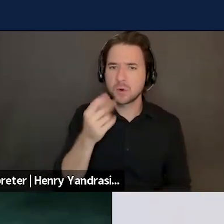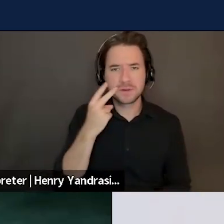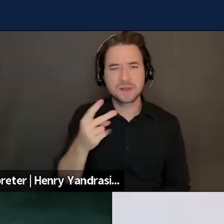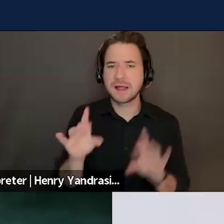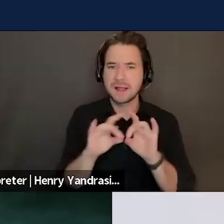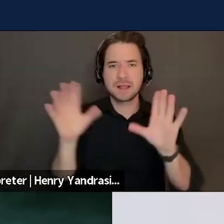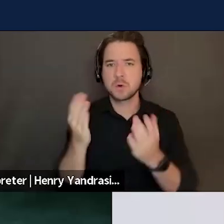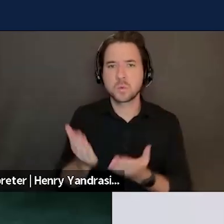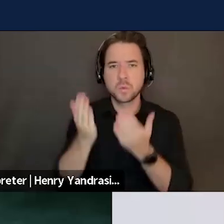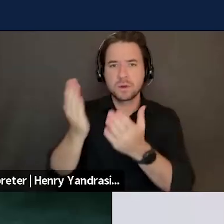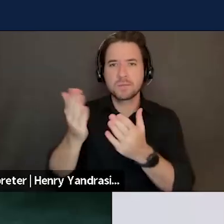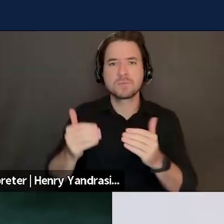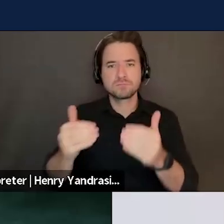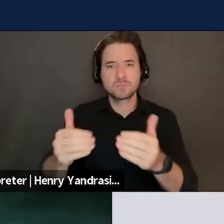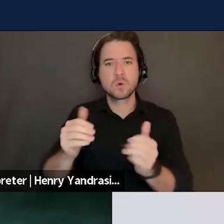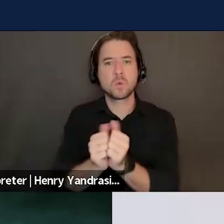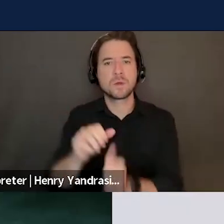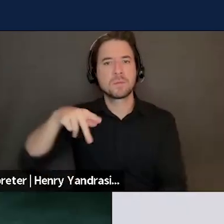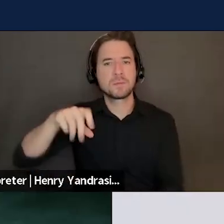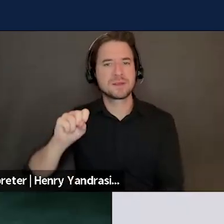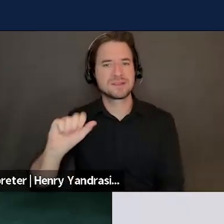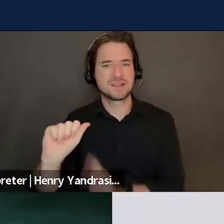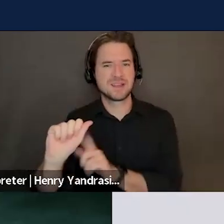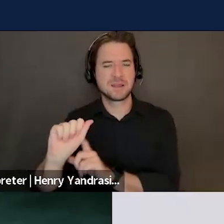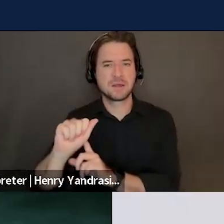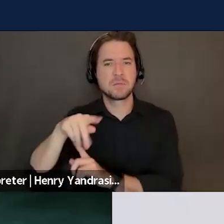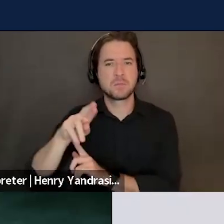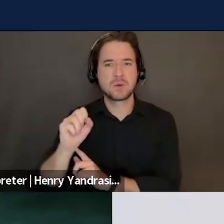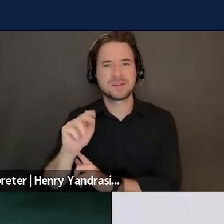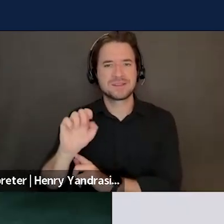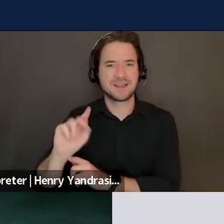recommendations to proceed with a PSA, which is a prostate-specific antigen.